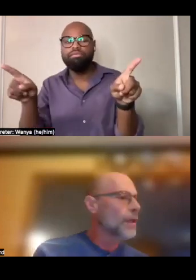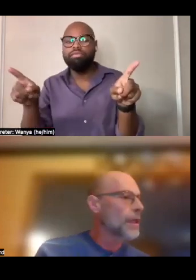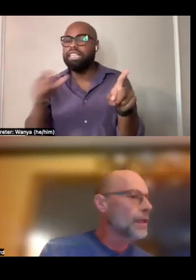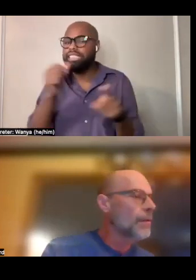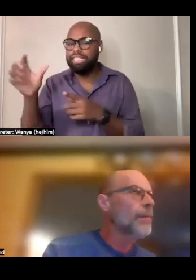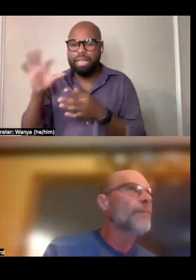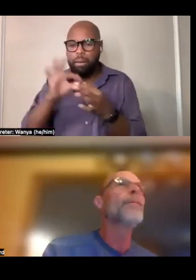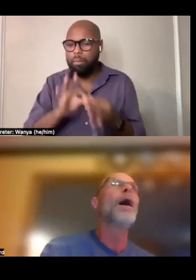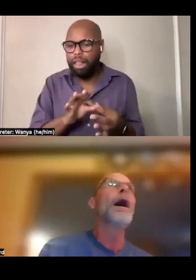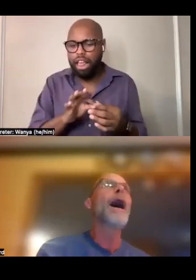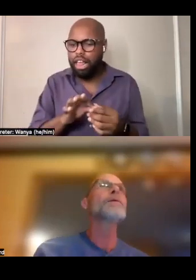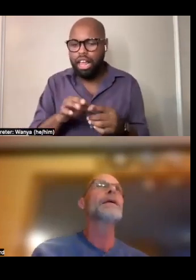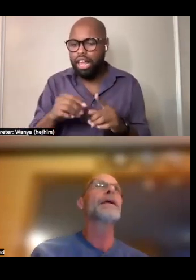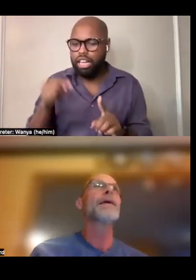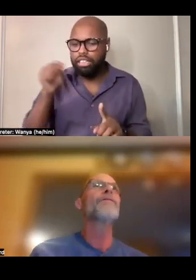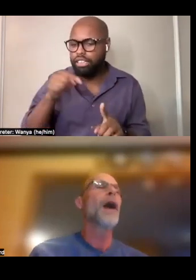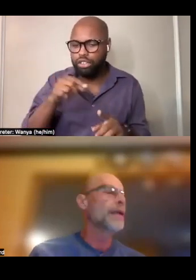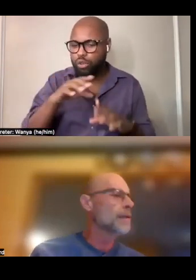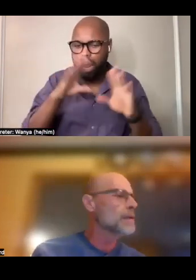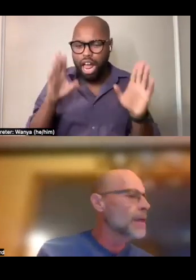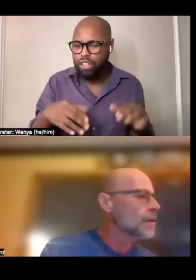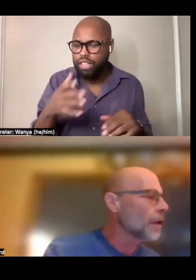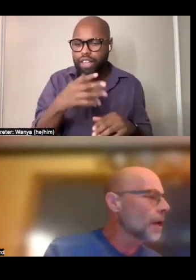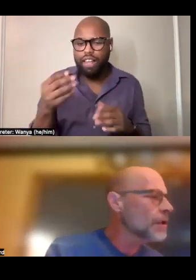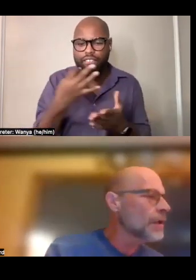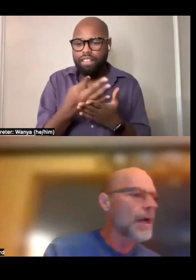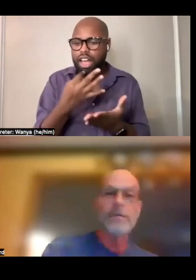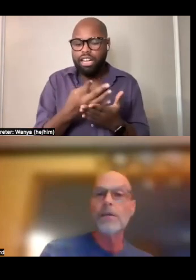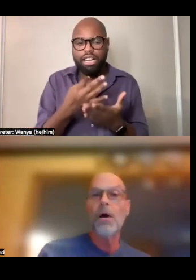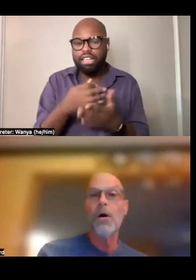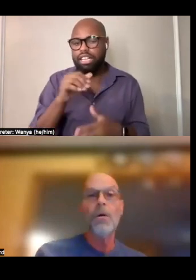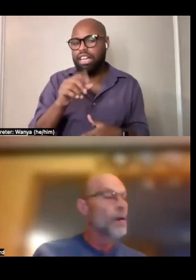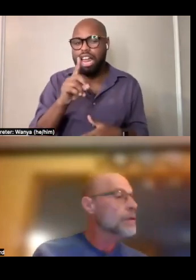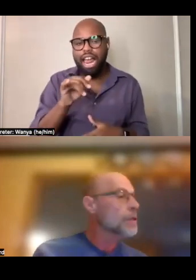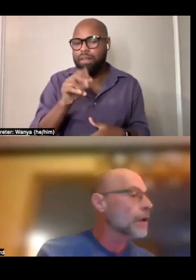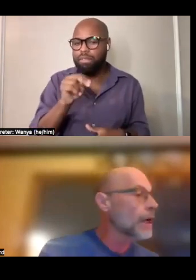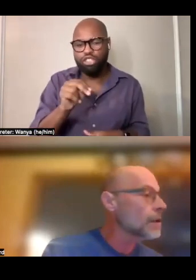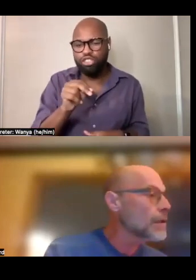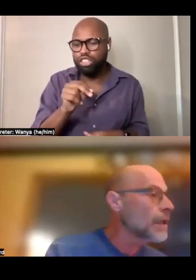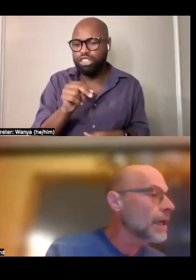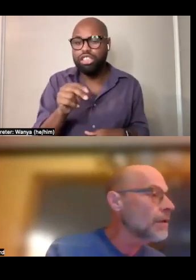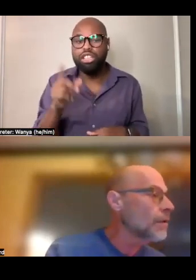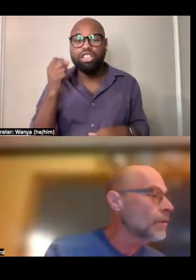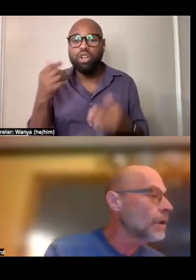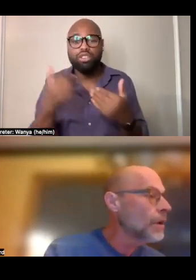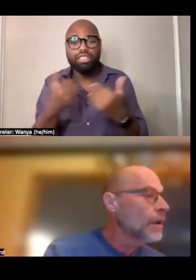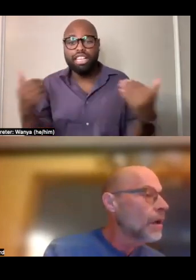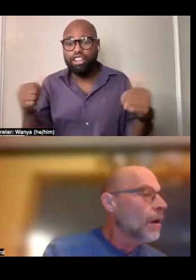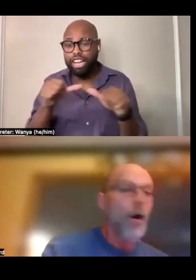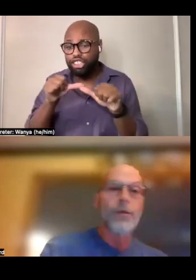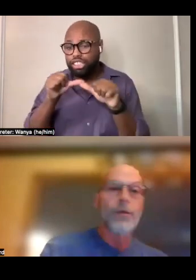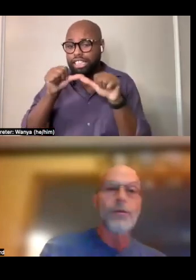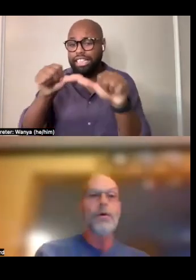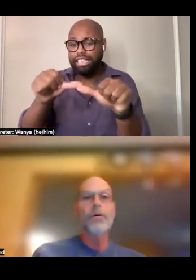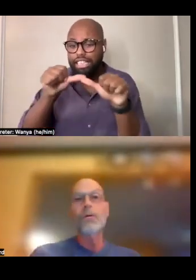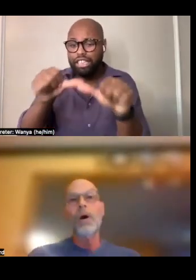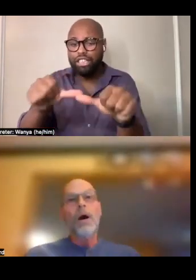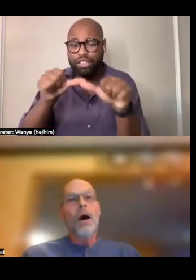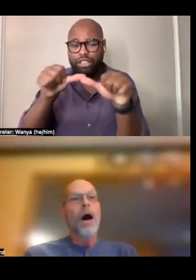the housing and finance administration. And so the segregation continued on through.